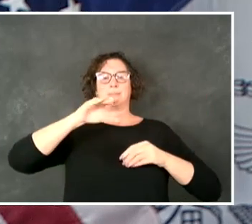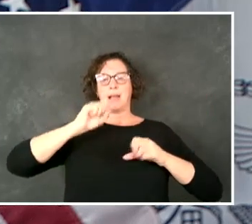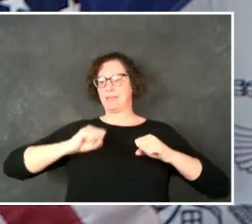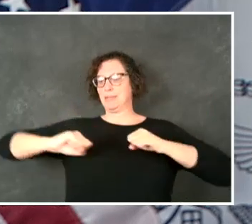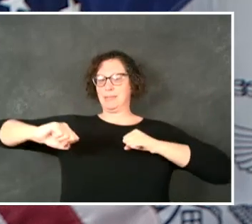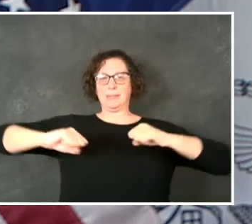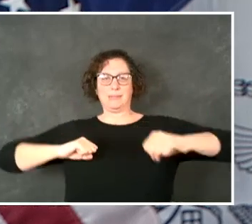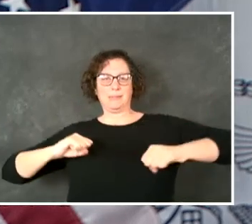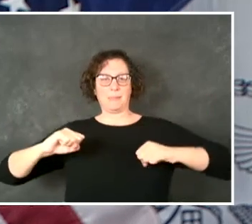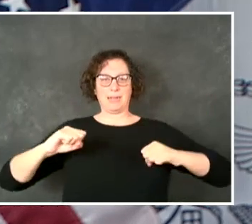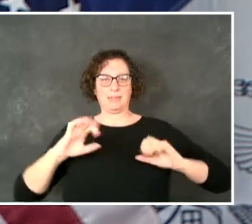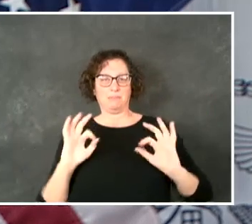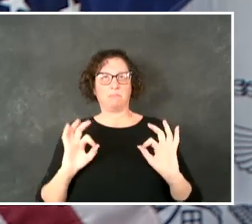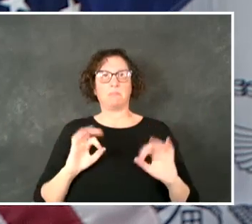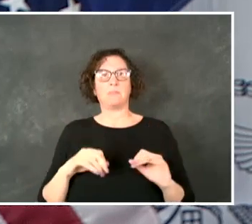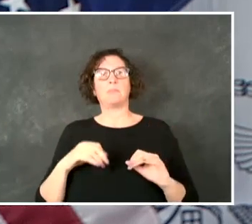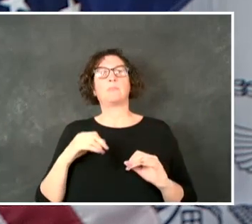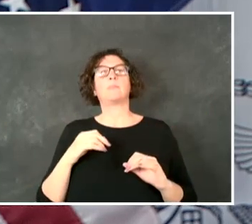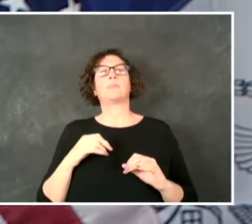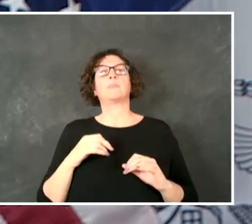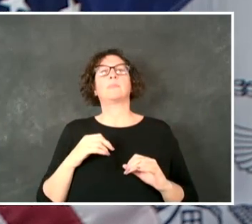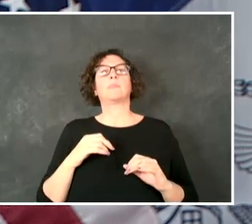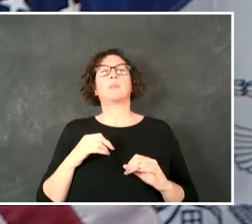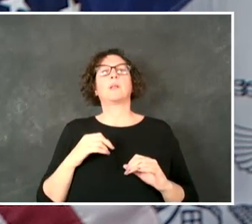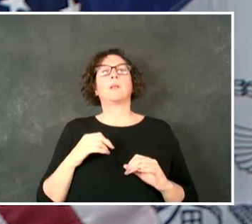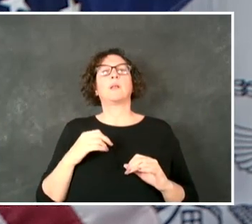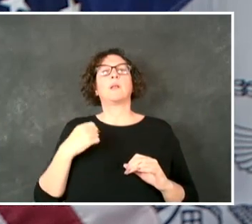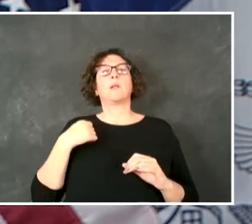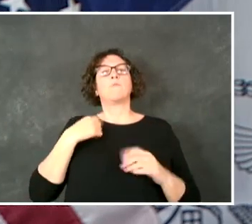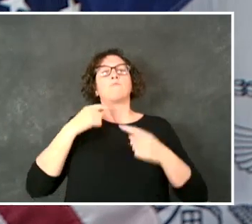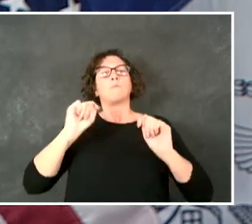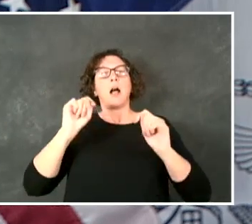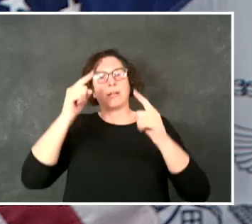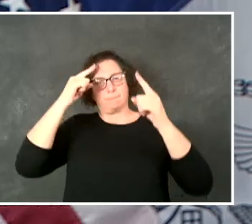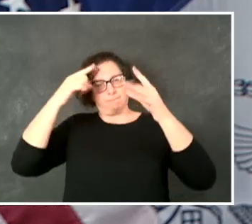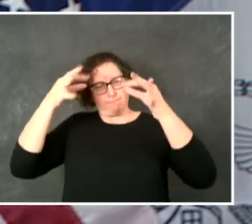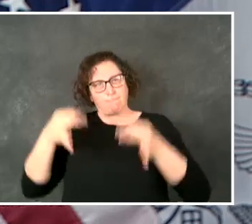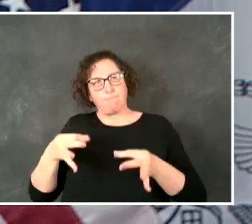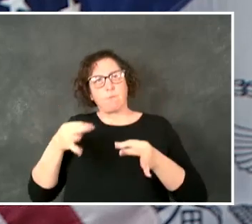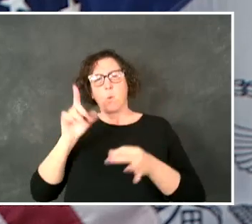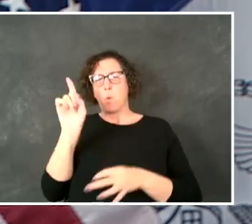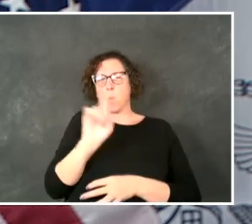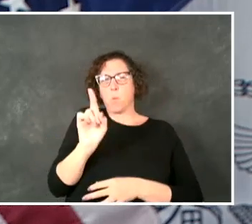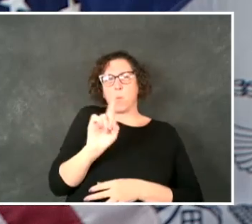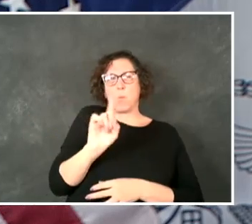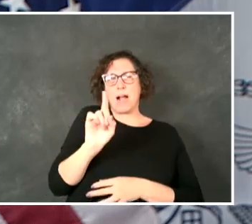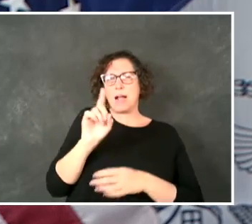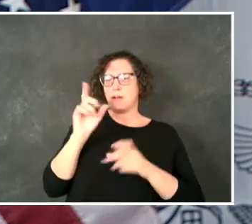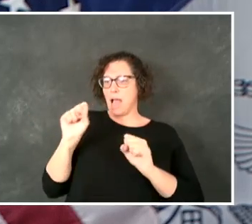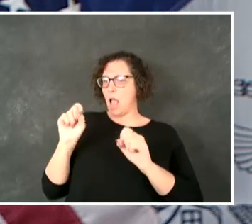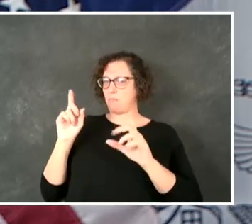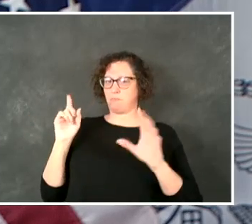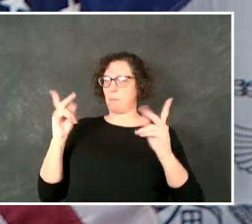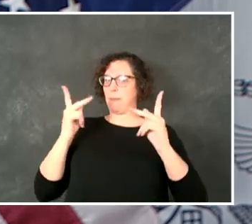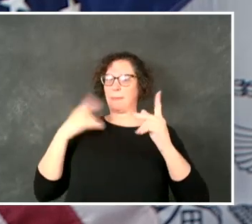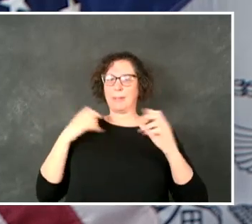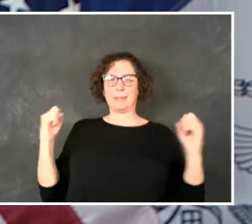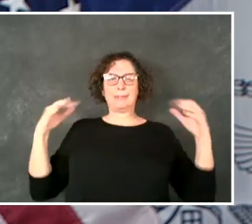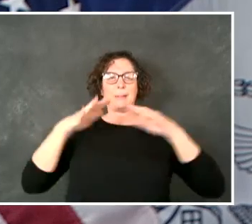WE'LL FIGURE OUT TOGETHER WHERE TO FOCUS. ITS 'O PNEA RT WHERE YOU'LL SEE THE MOST